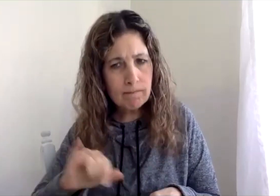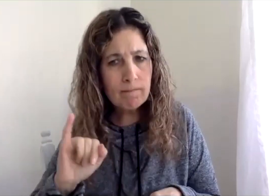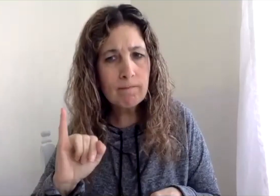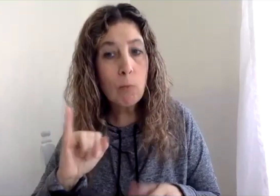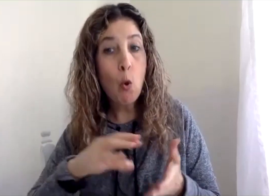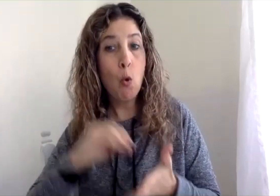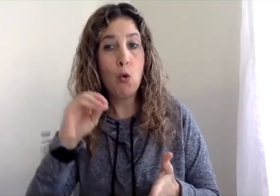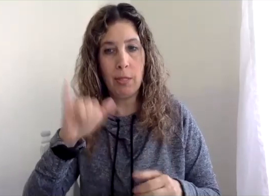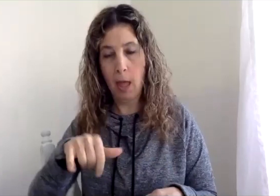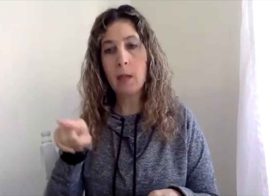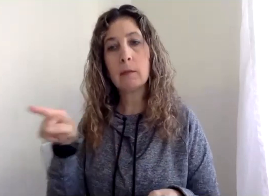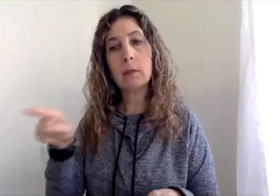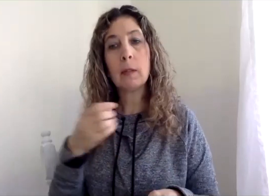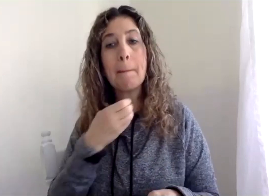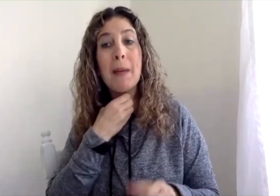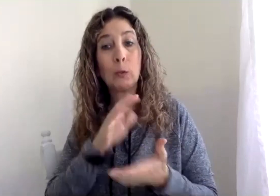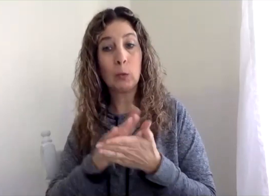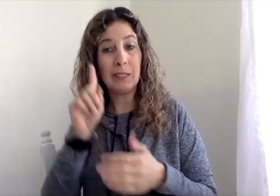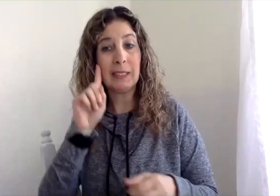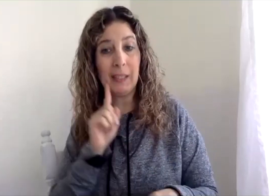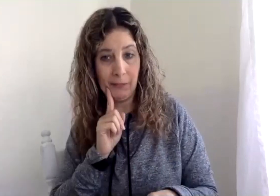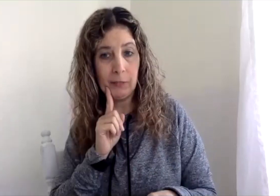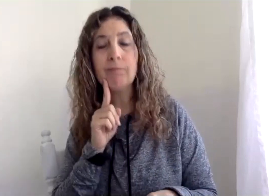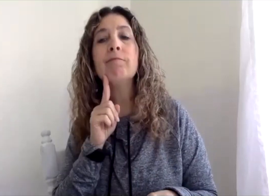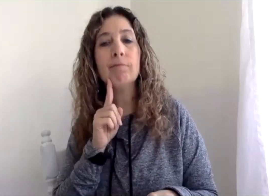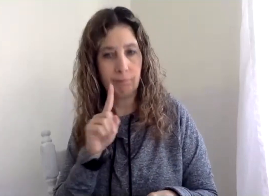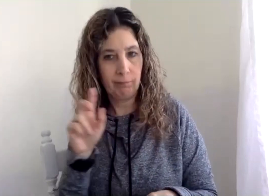the information that you said you would not then you can get in trouble